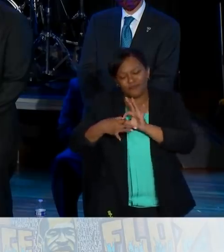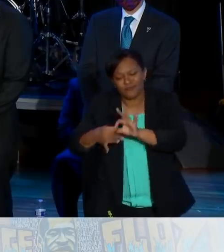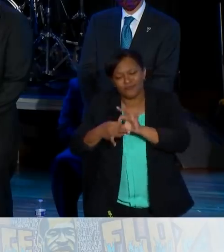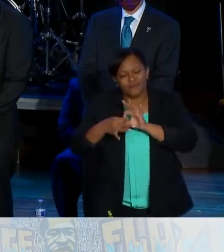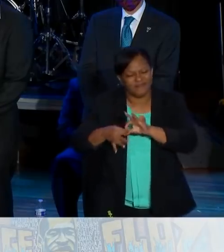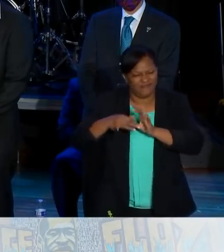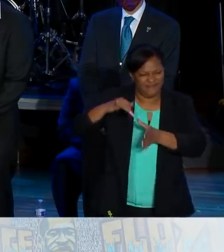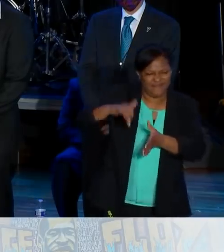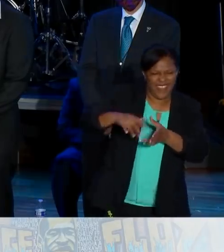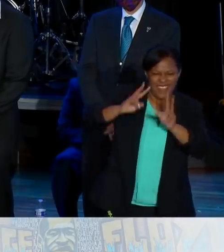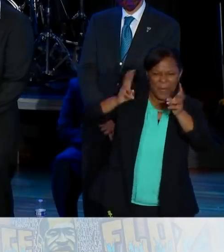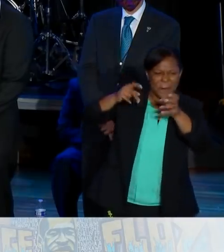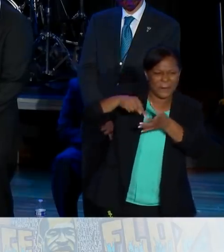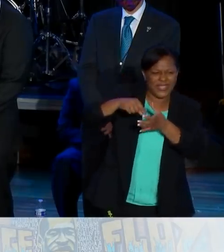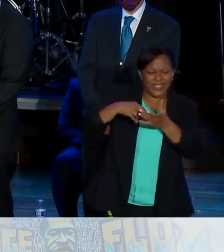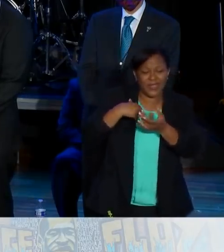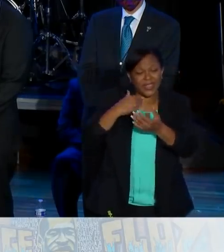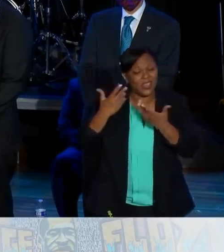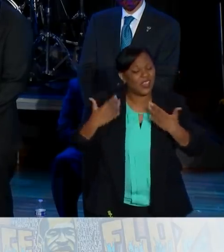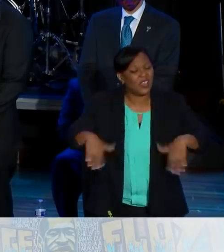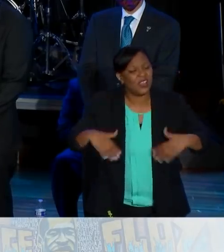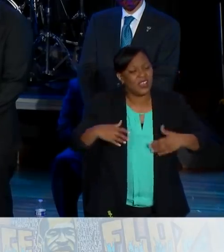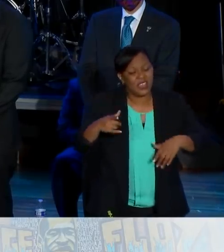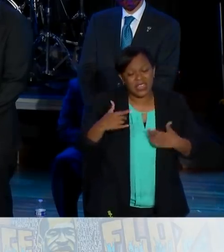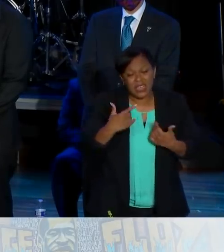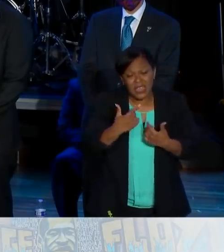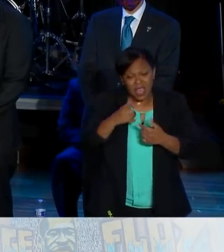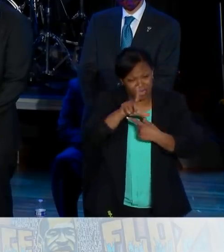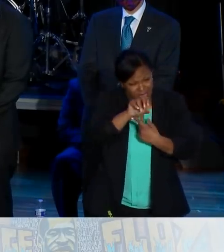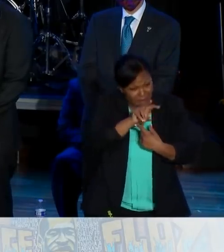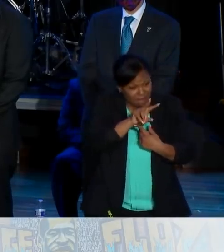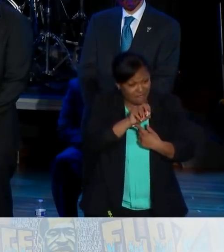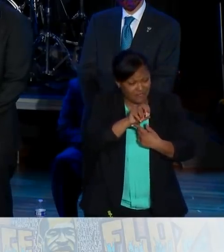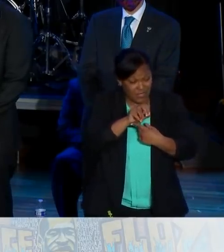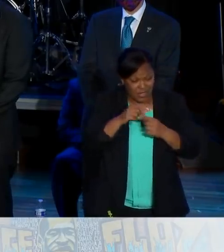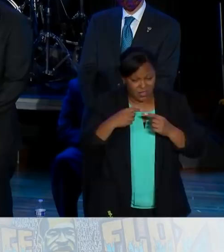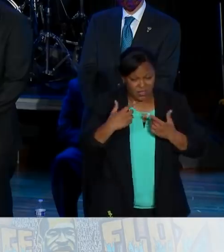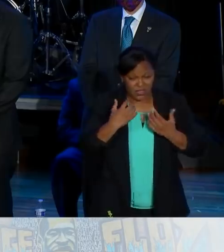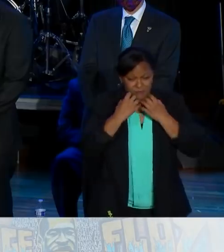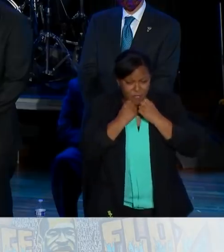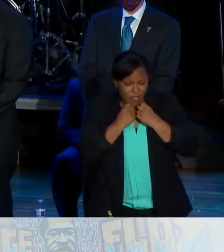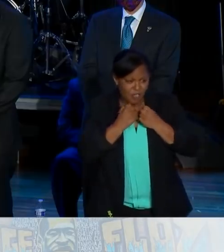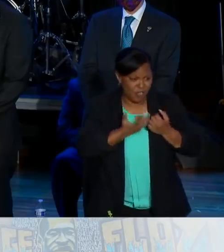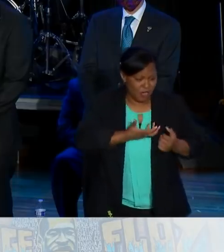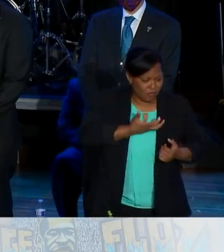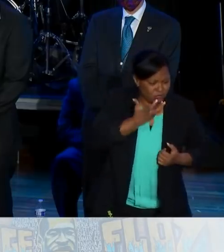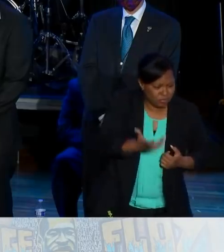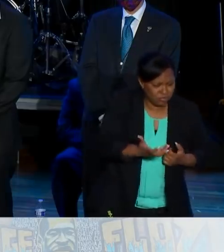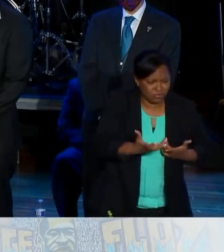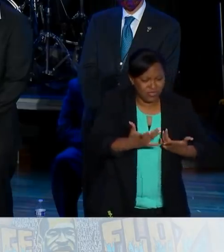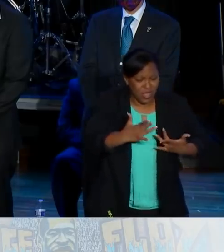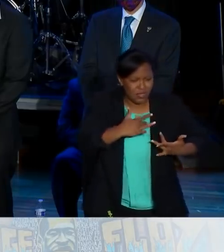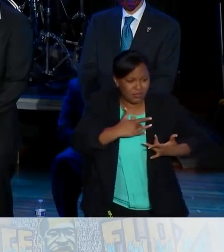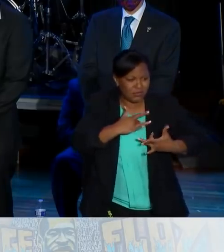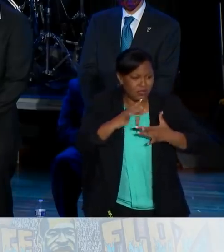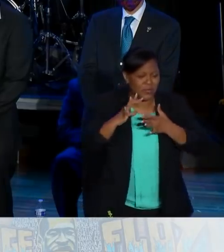IT WAS THAT KIND OF STUFF AND IT WAS THE INSIDE THING. I KNEW HIM AS THE STRONG PEOPLE